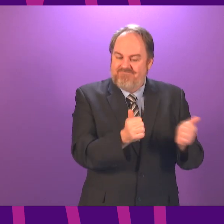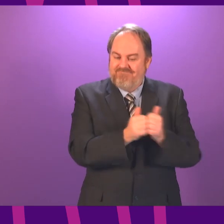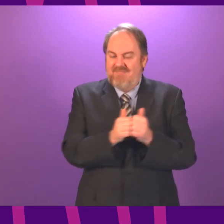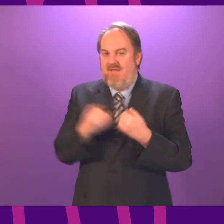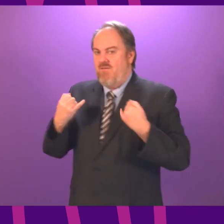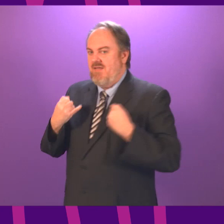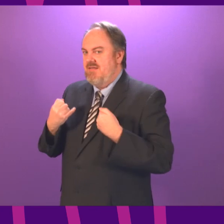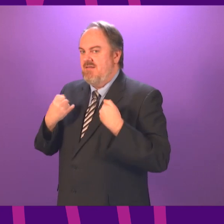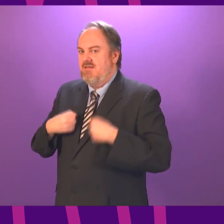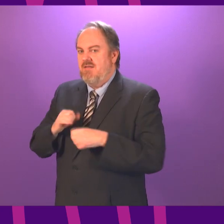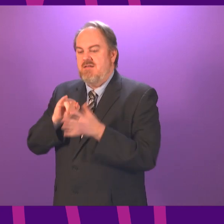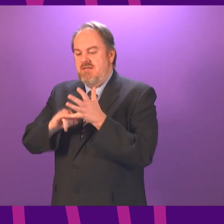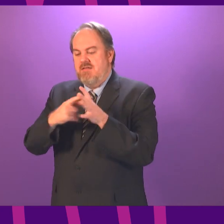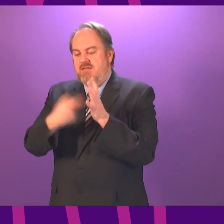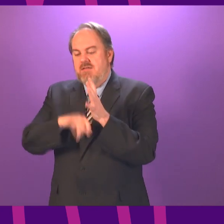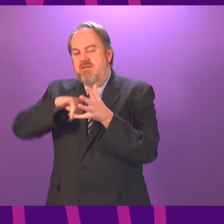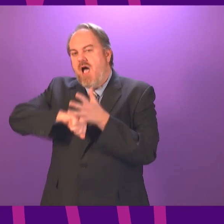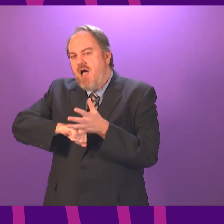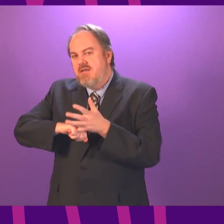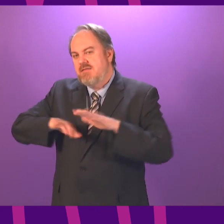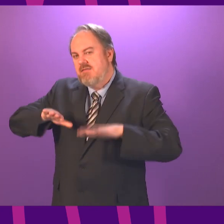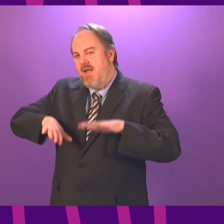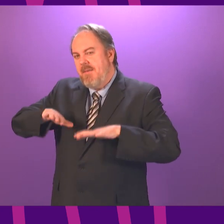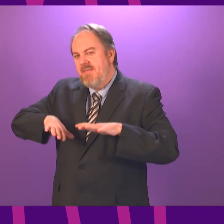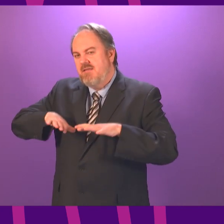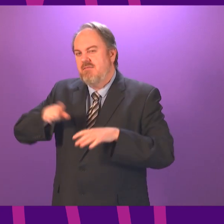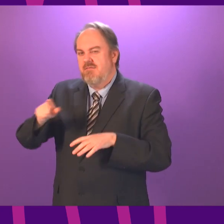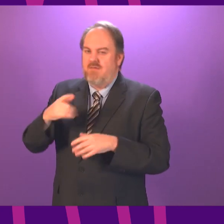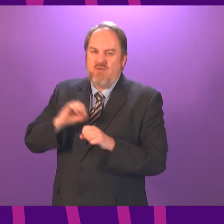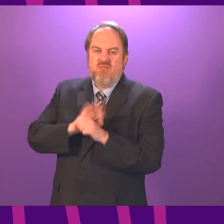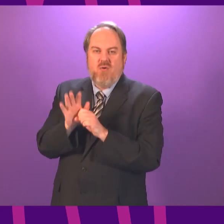experience of severe acute respiratory syndrome-type outbreaks. That is one of the key lessons